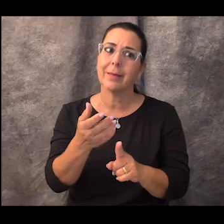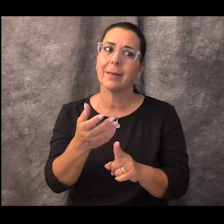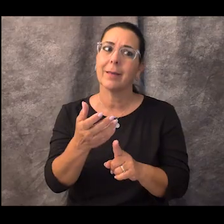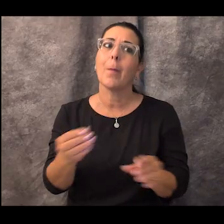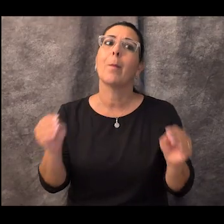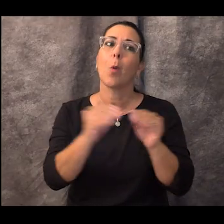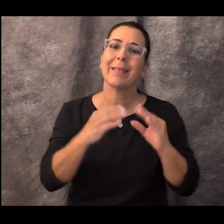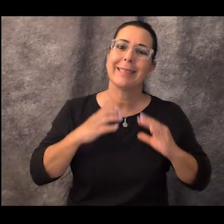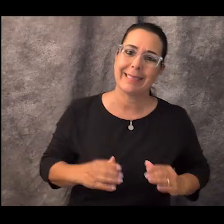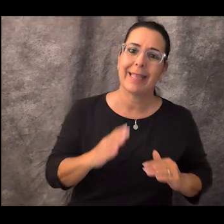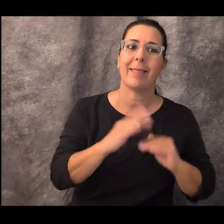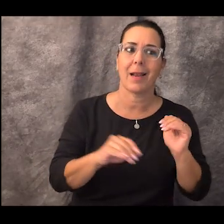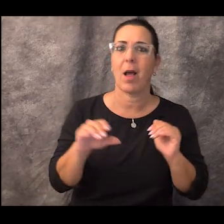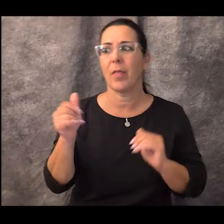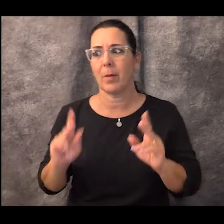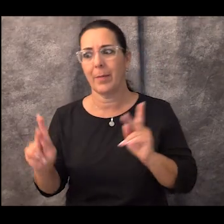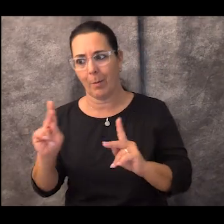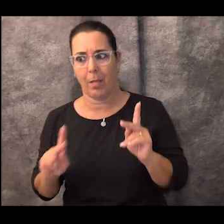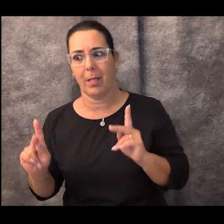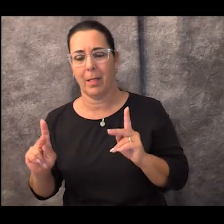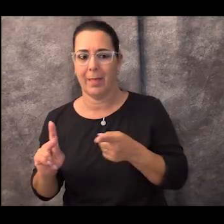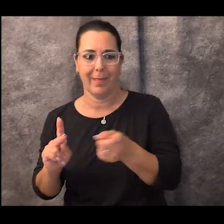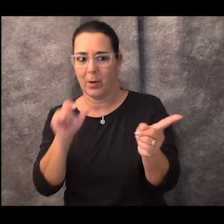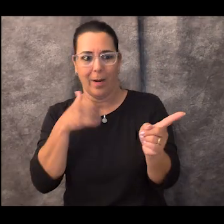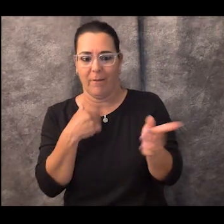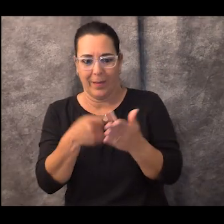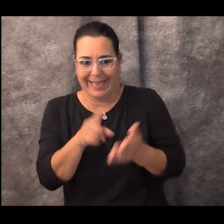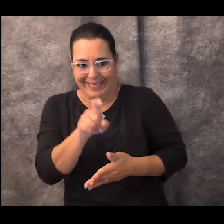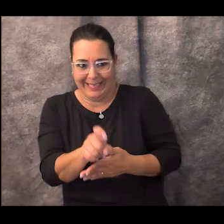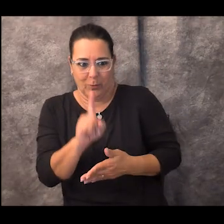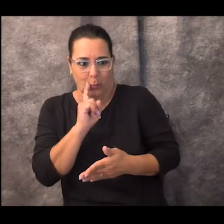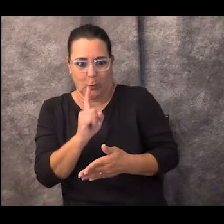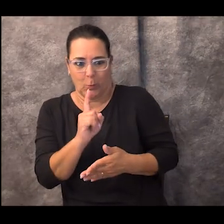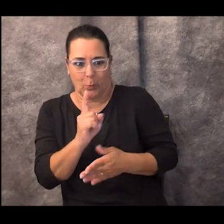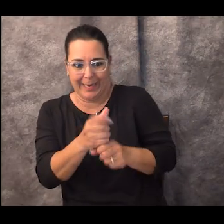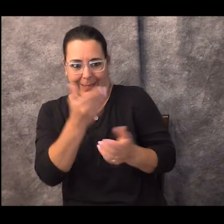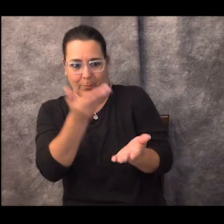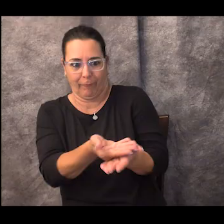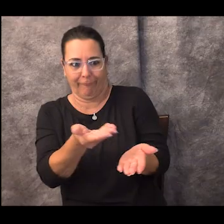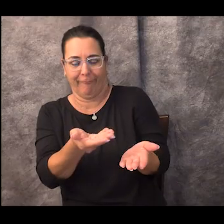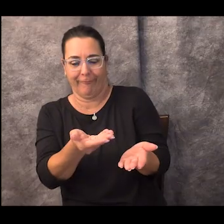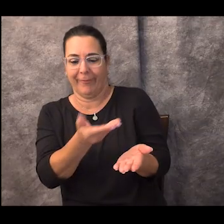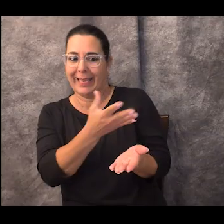than anyone else who don't have what they need. And it could be very difficult to impossible to get it.